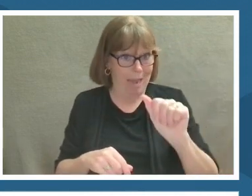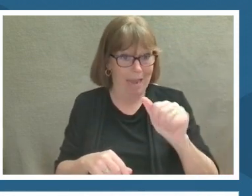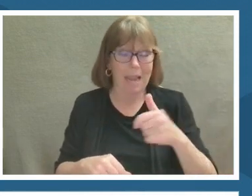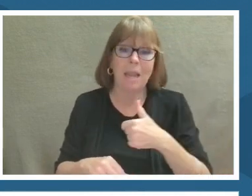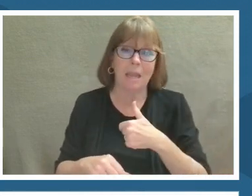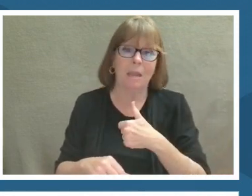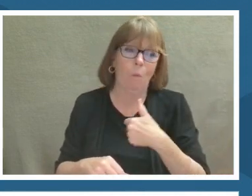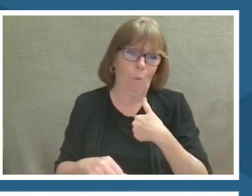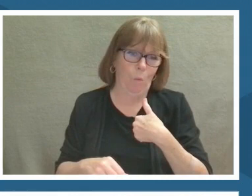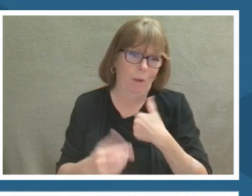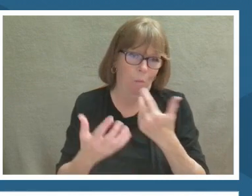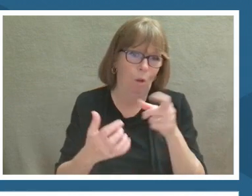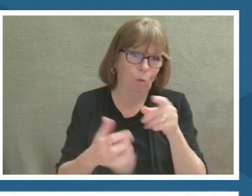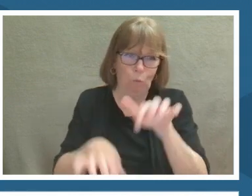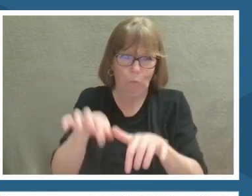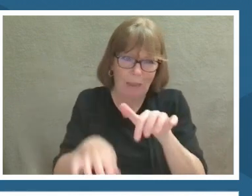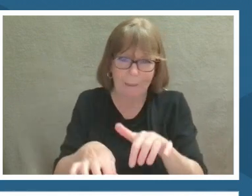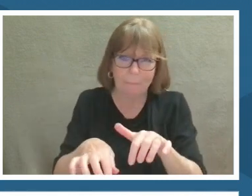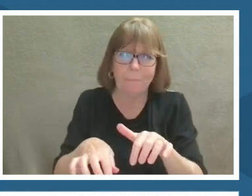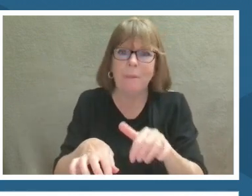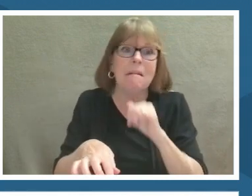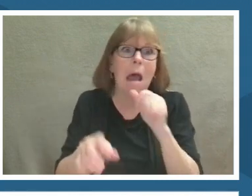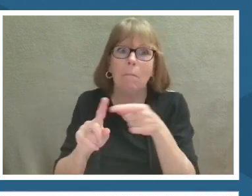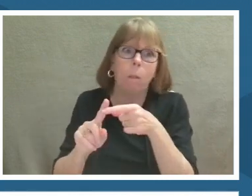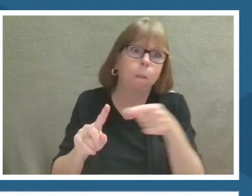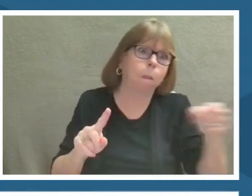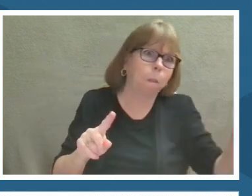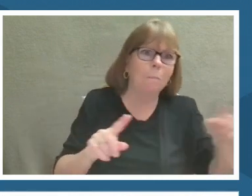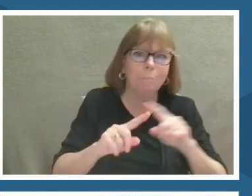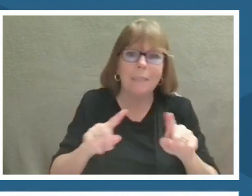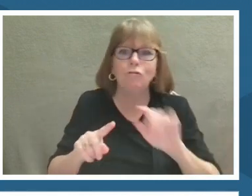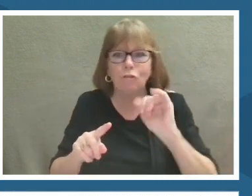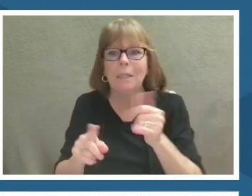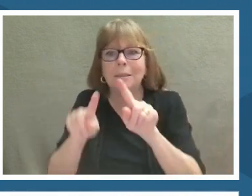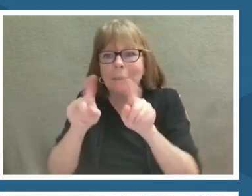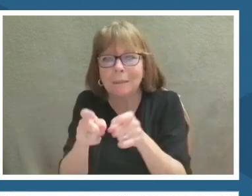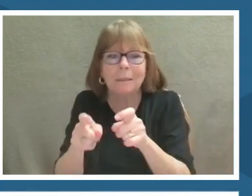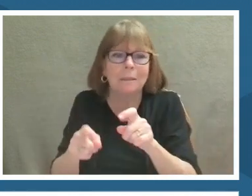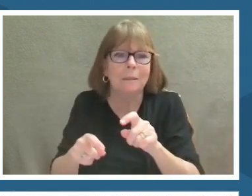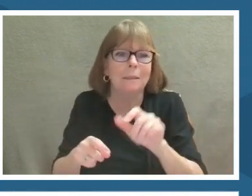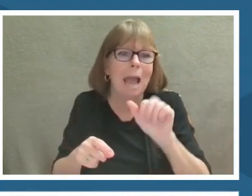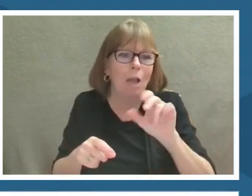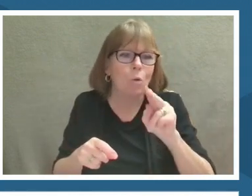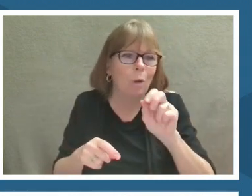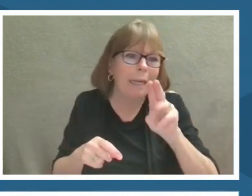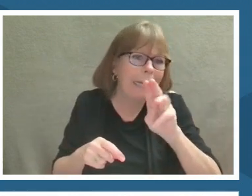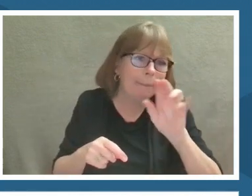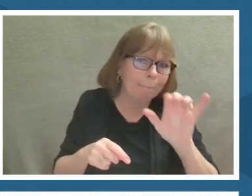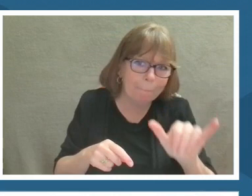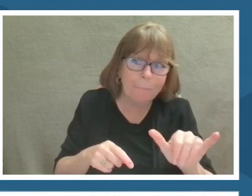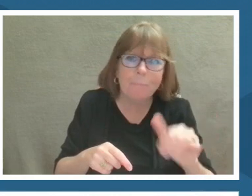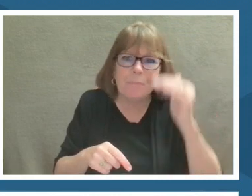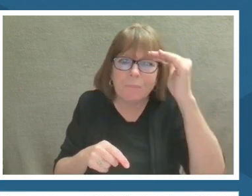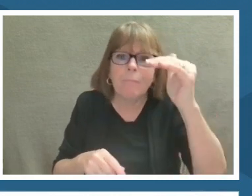questions in the chat so we've got the inquiry-based learning